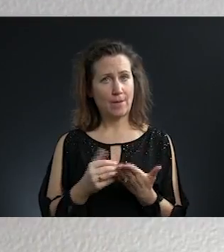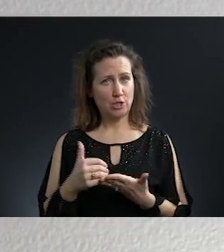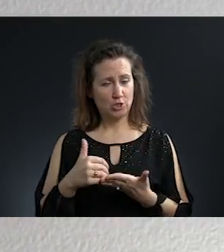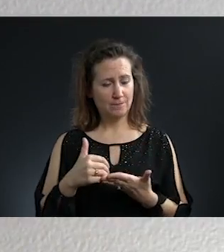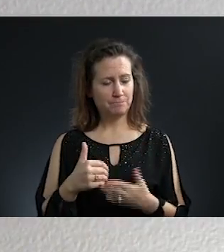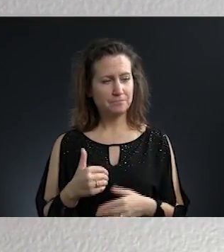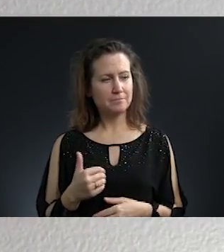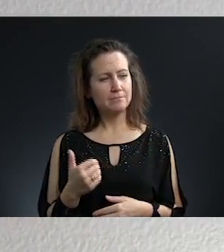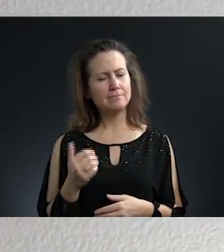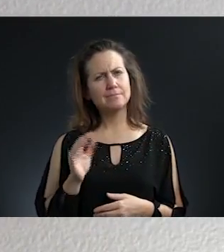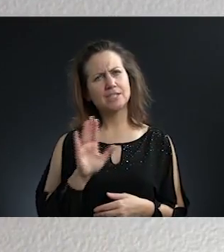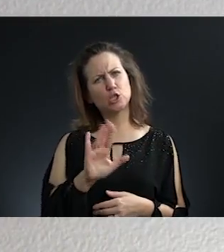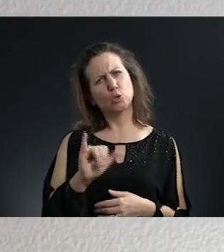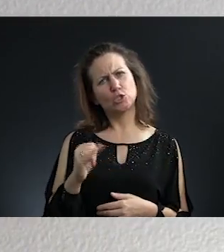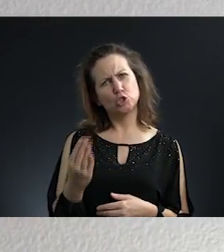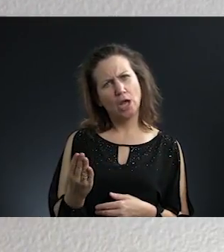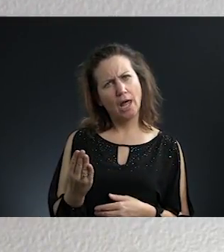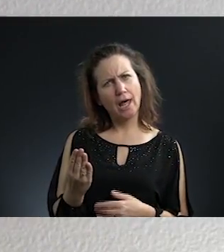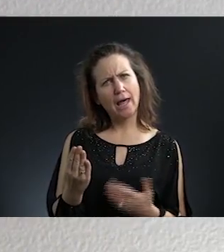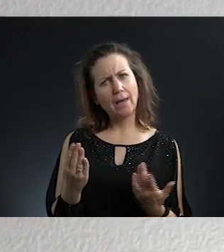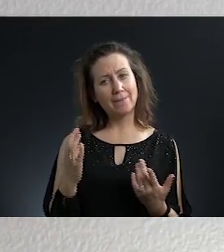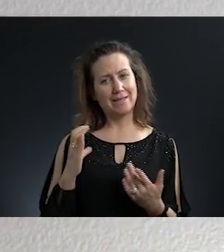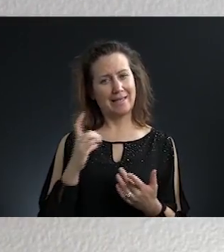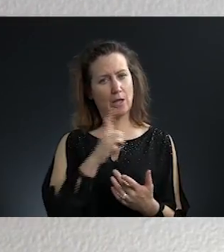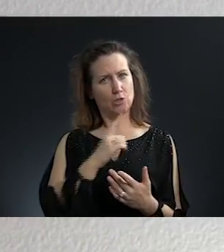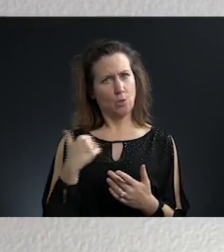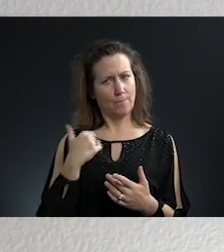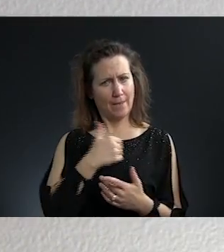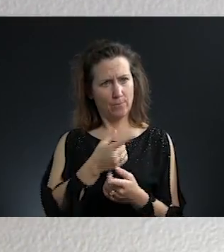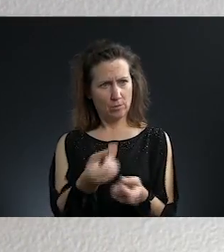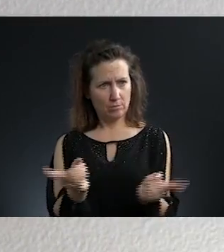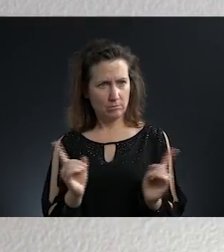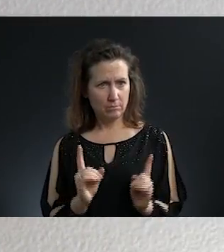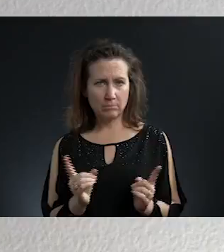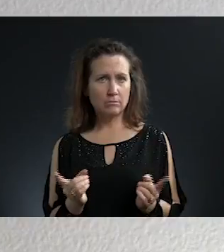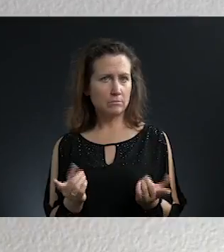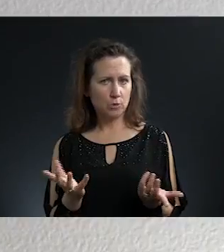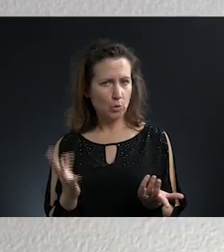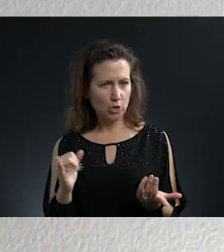What is your job as a council member? This is an action item so there will be a vote taken